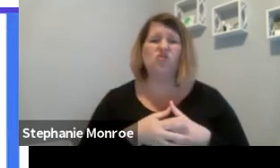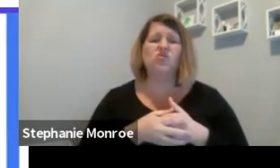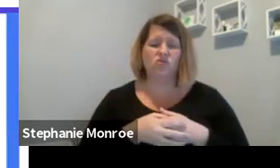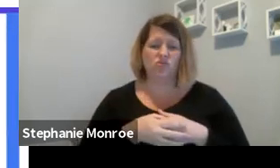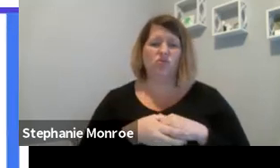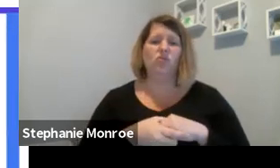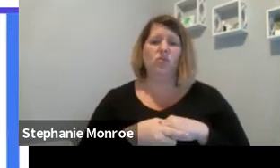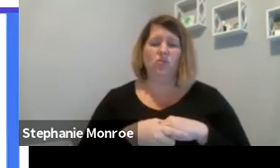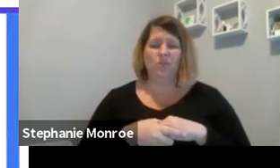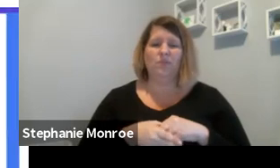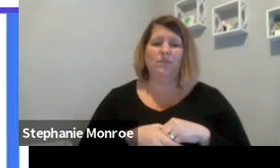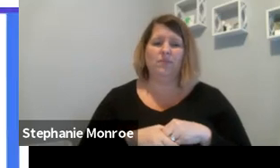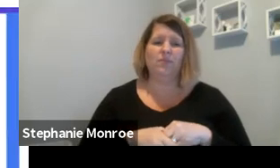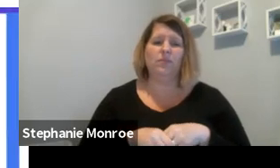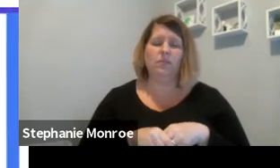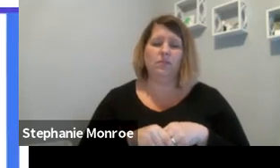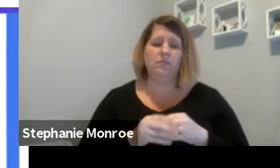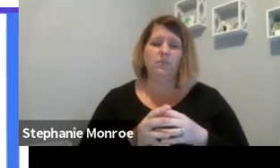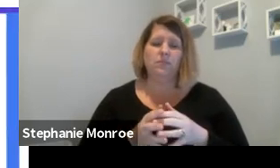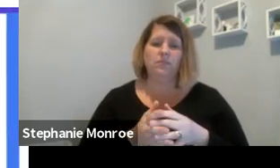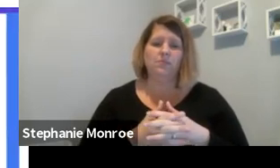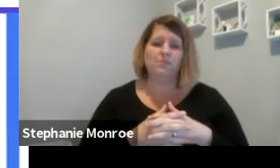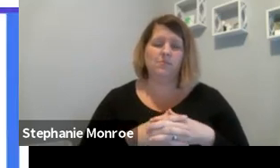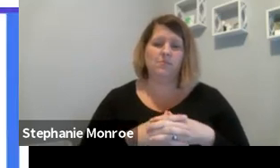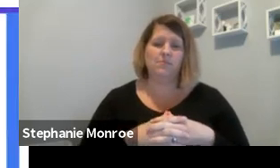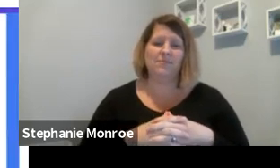or you may even encounter some who are laughing.